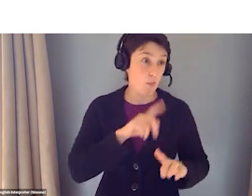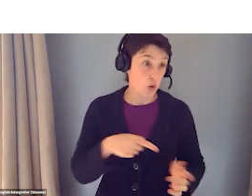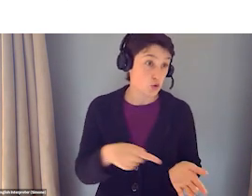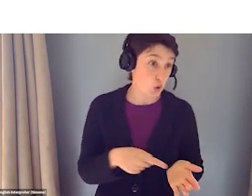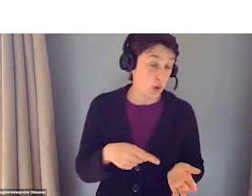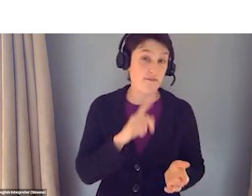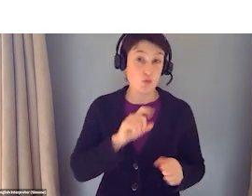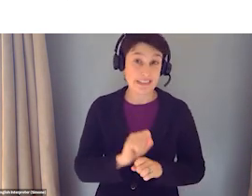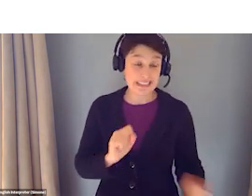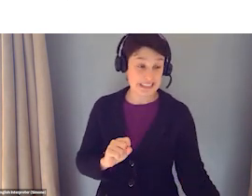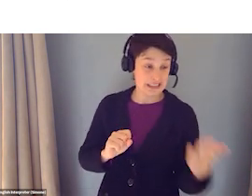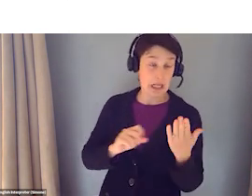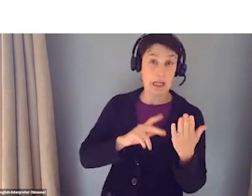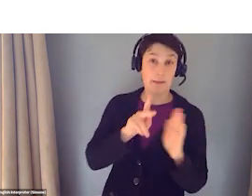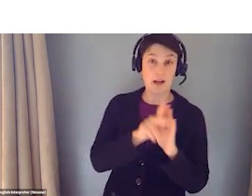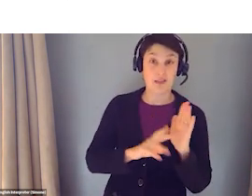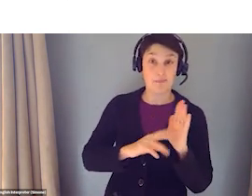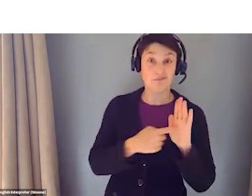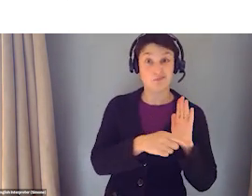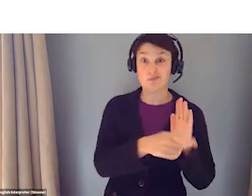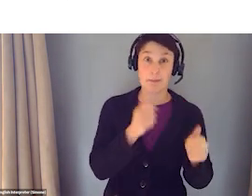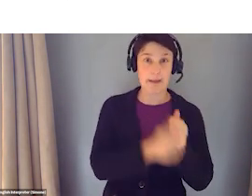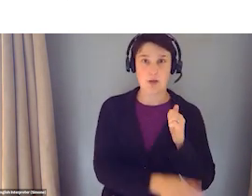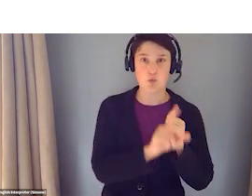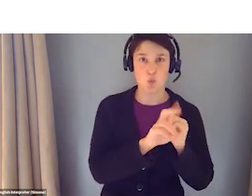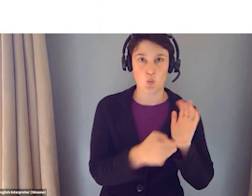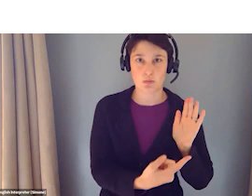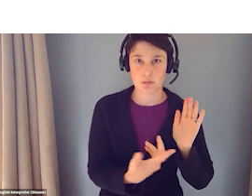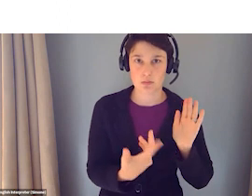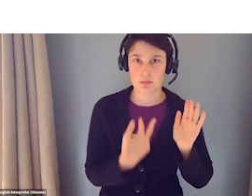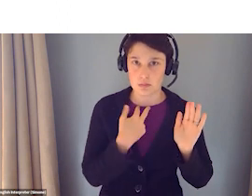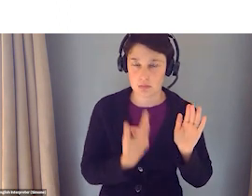Because we start sending out those notices at 90 days.